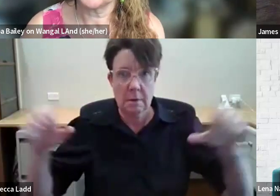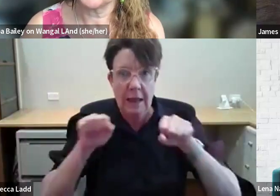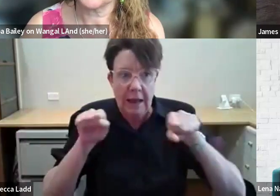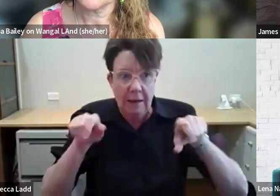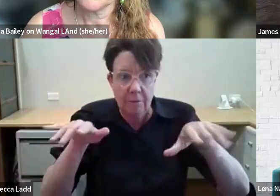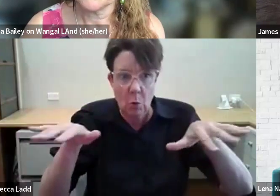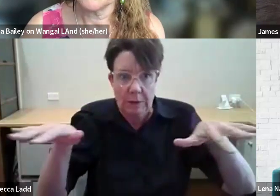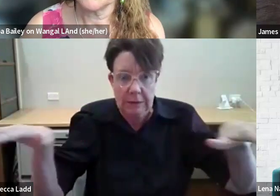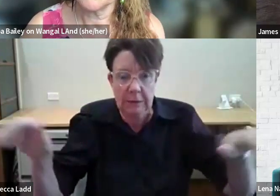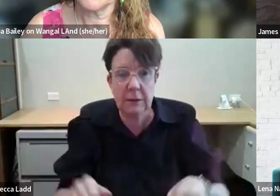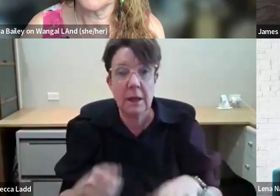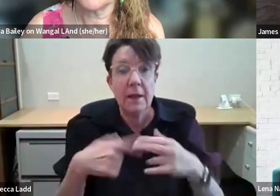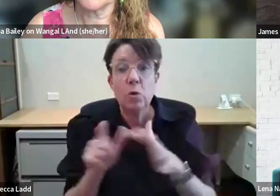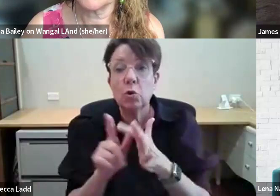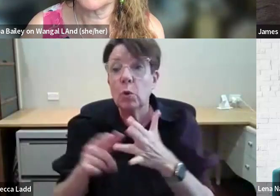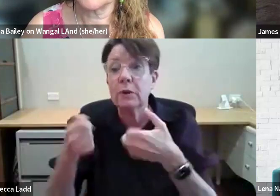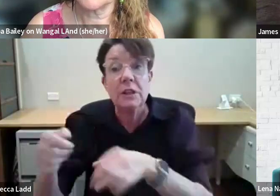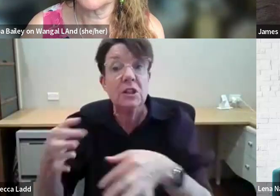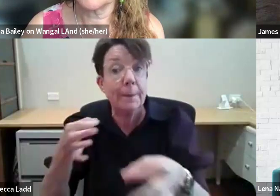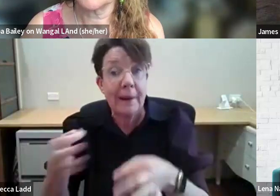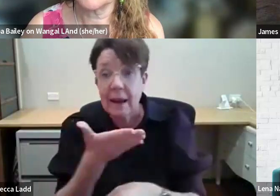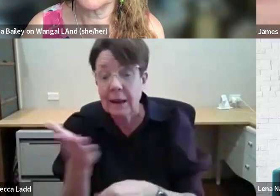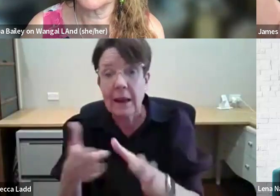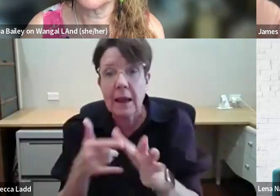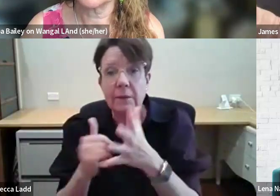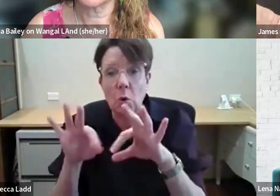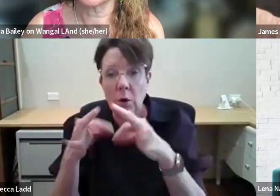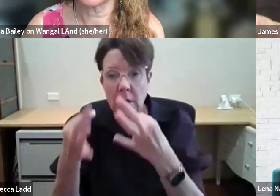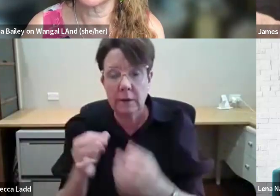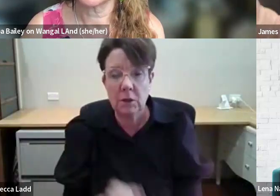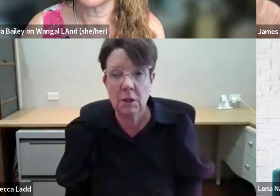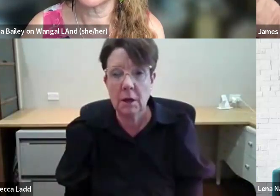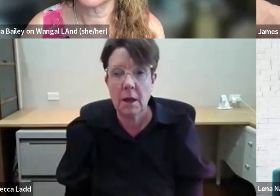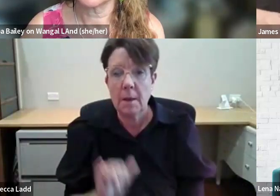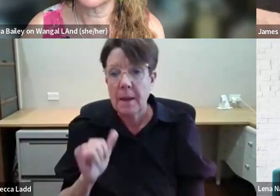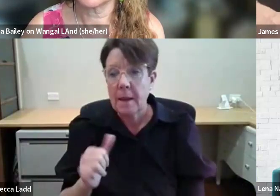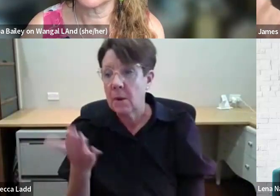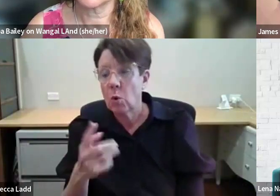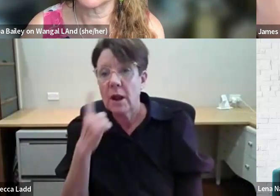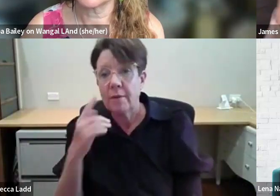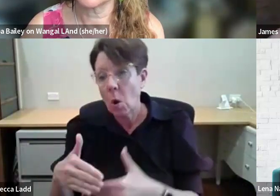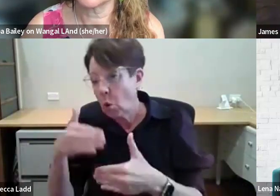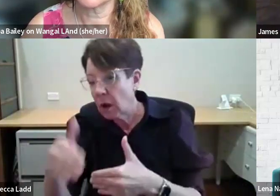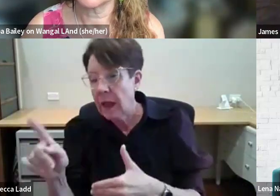like in a years time of five years time, but draw a small circle and a larger circle and a